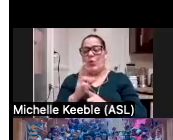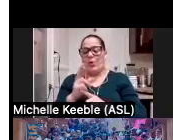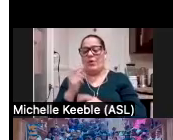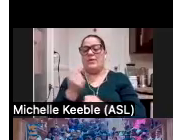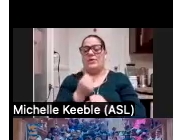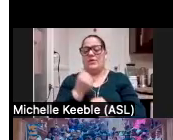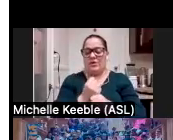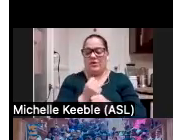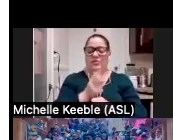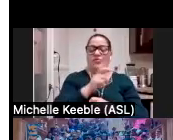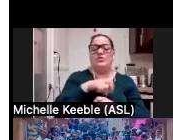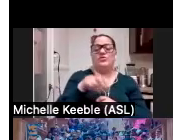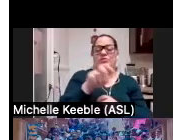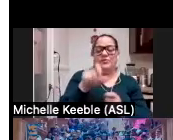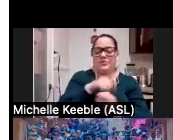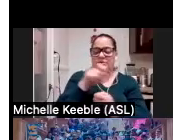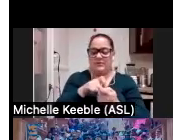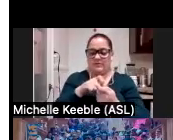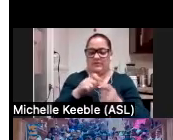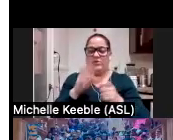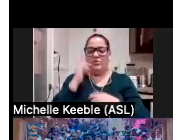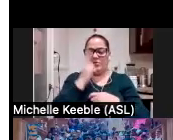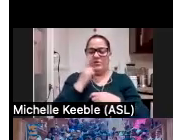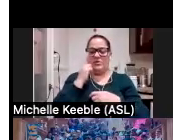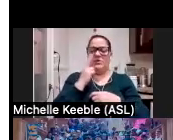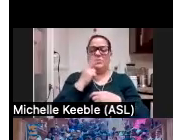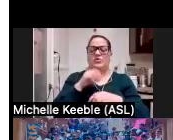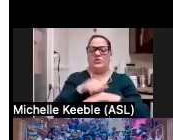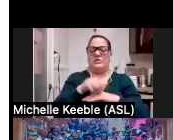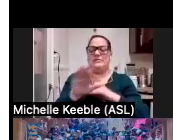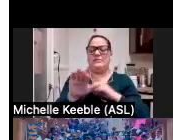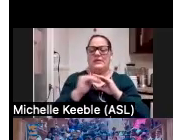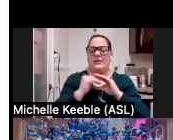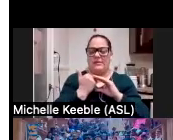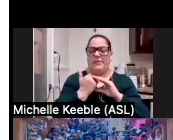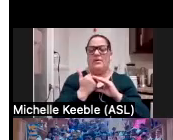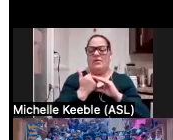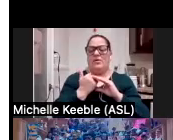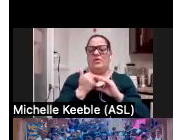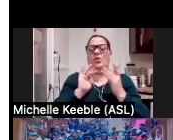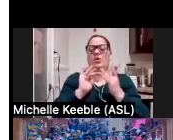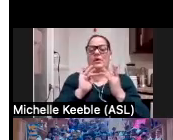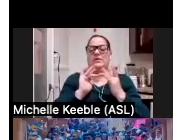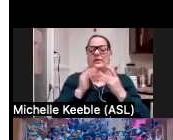for any specific reason, um you can definitely send me an email um or contact me to be able to